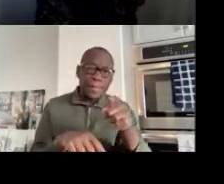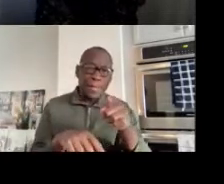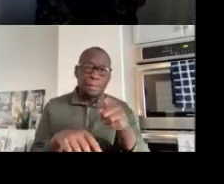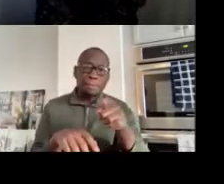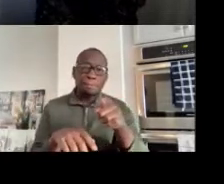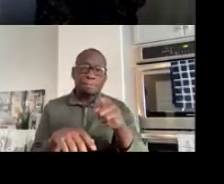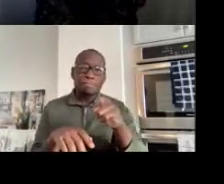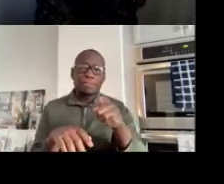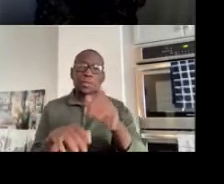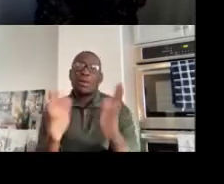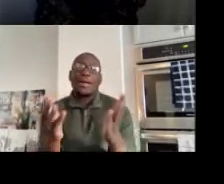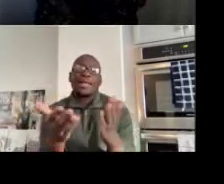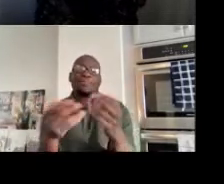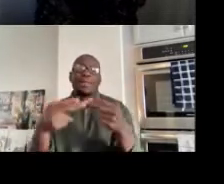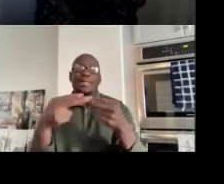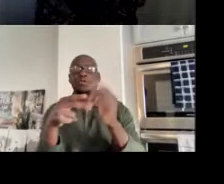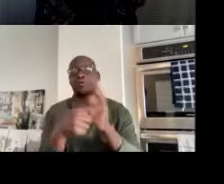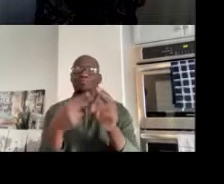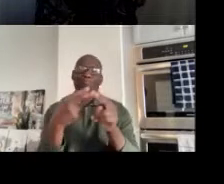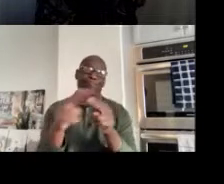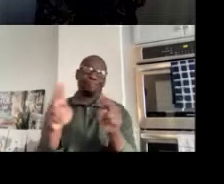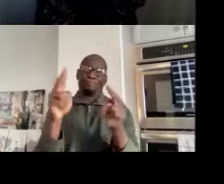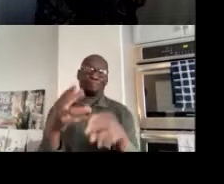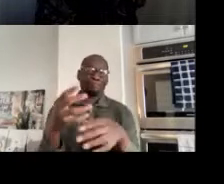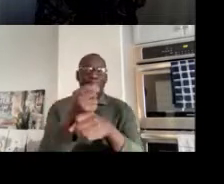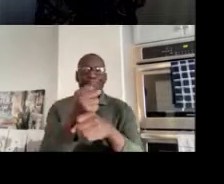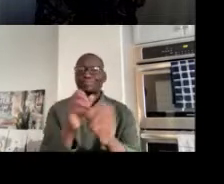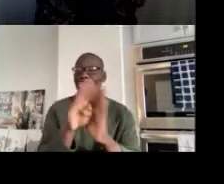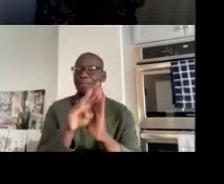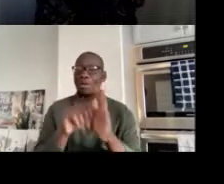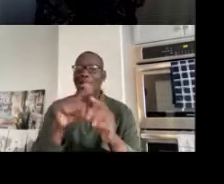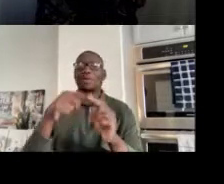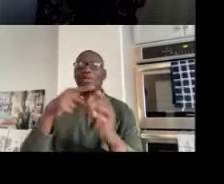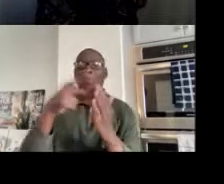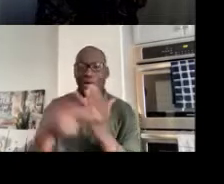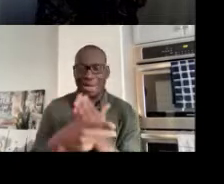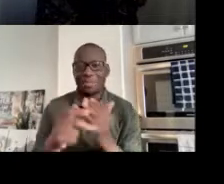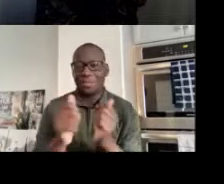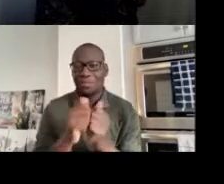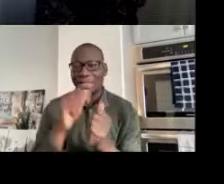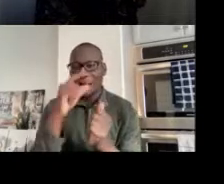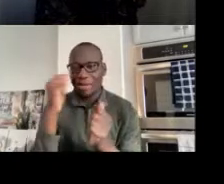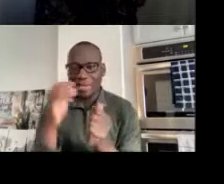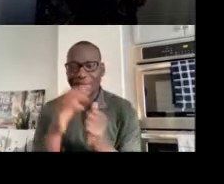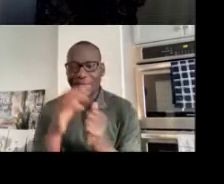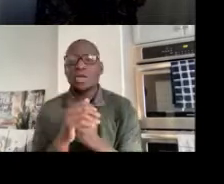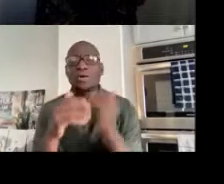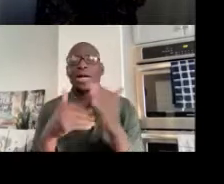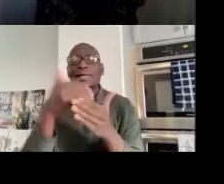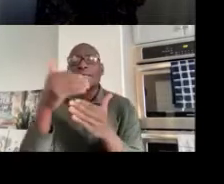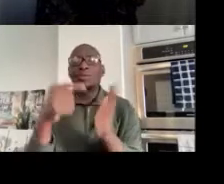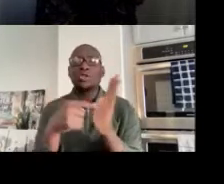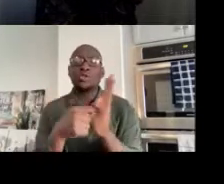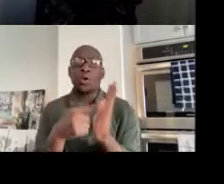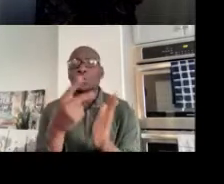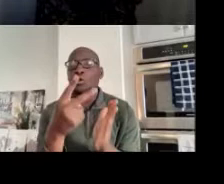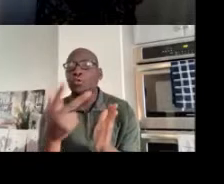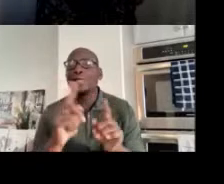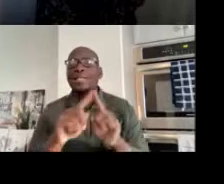That's kind of the basic gist of it here. You can see just a little bit of background information about the program here at Gallaudet on the slide.